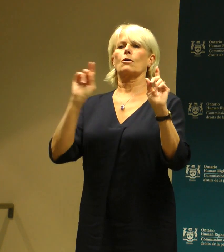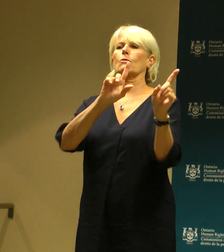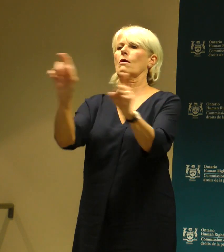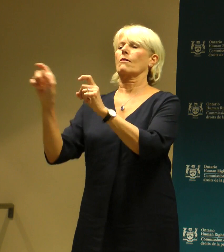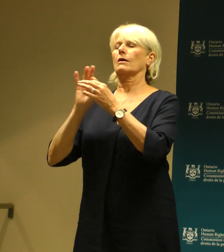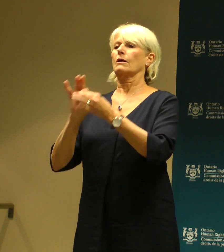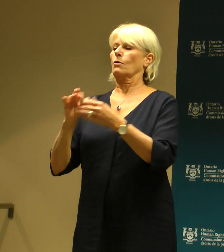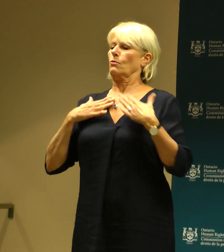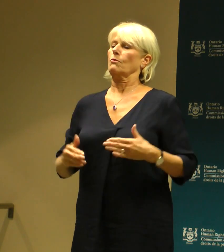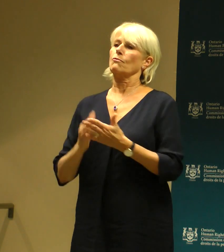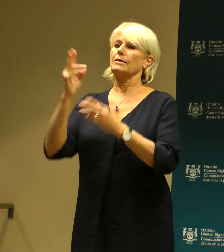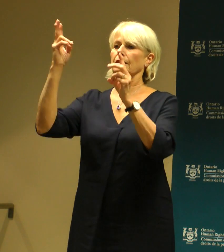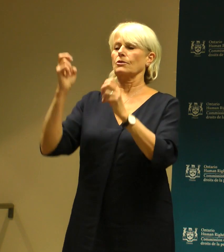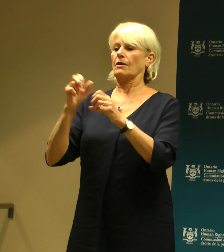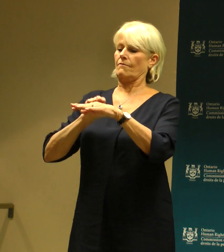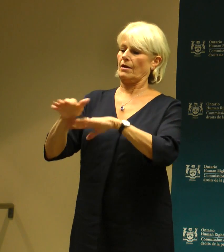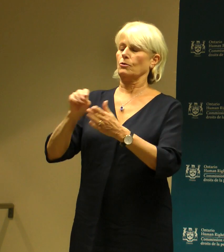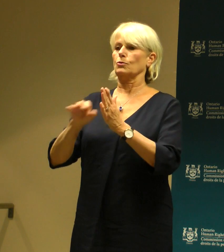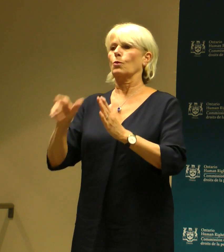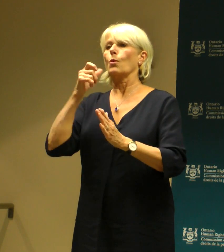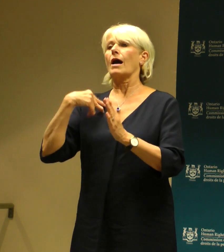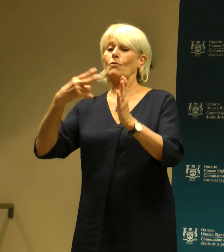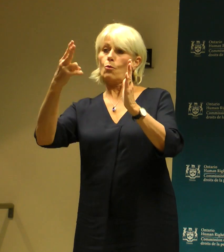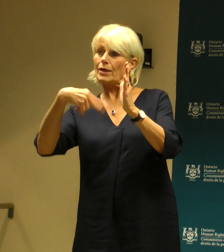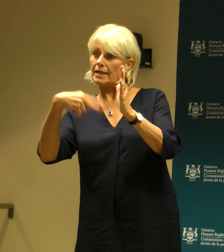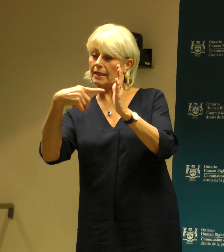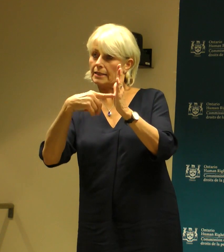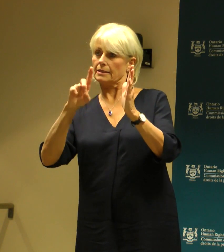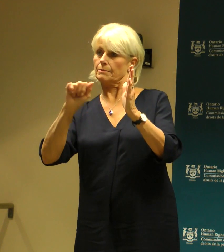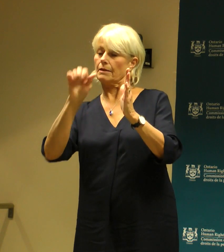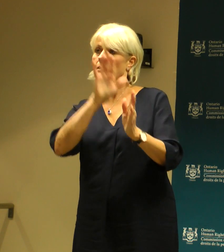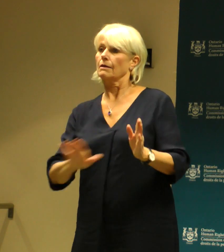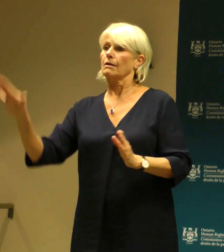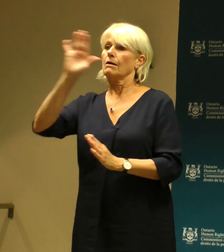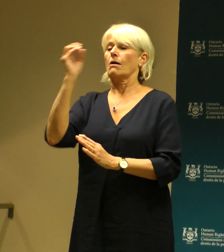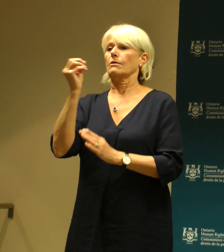rights issues affecting students with reading disabilities in Ontario public schools.